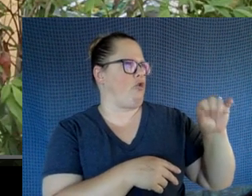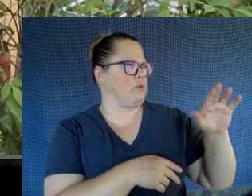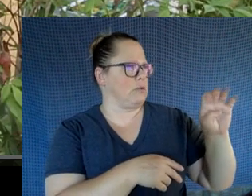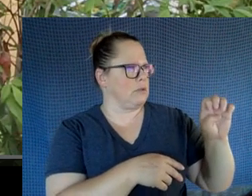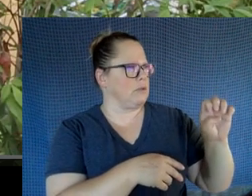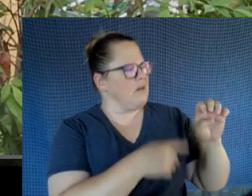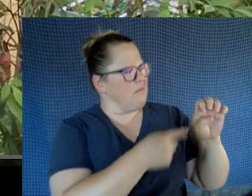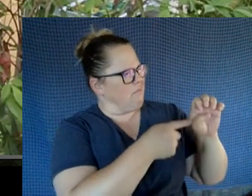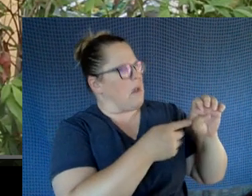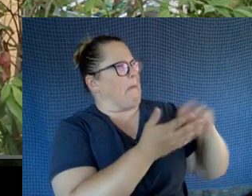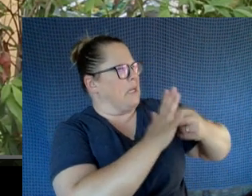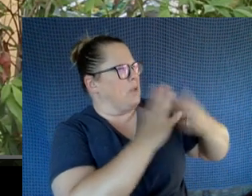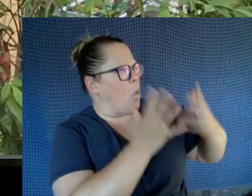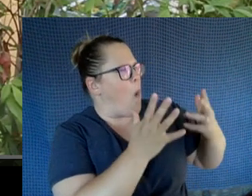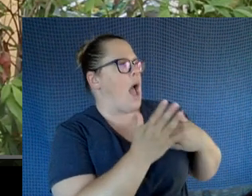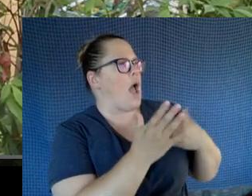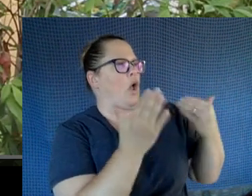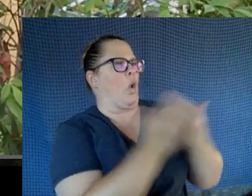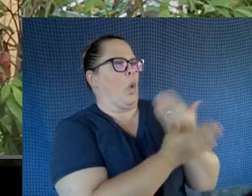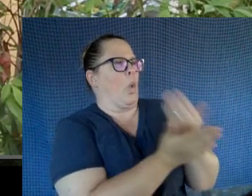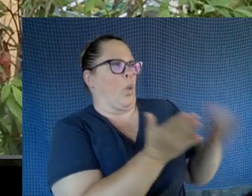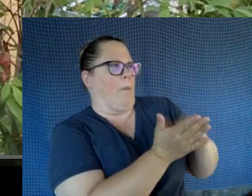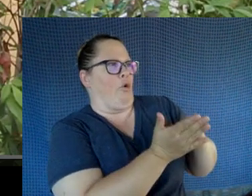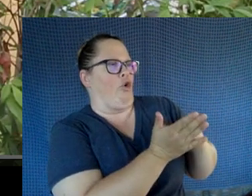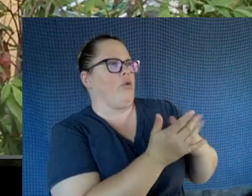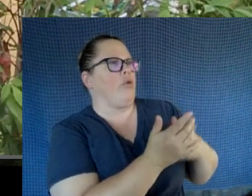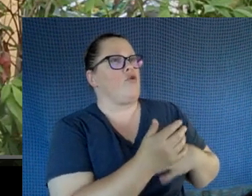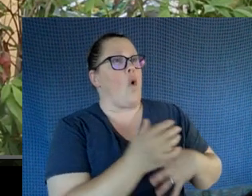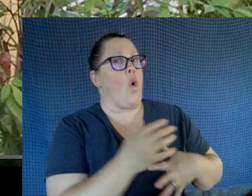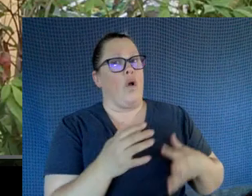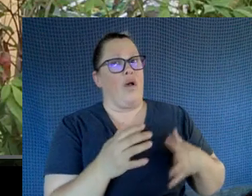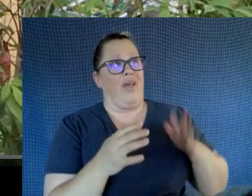parents were in the middle of this exciting energy that was happening in